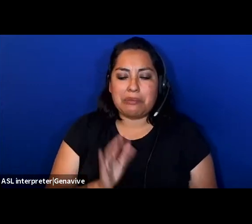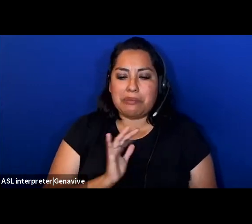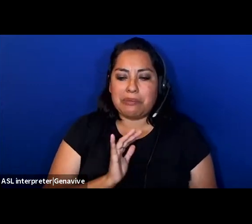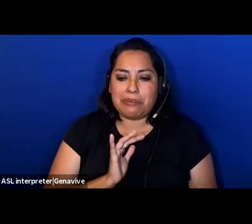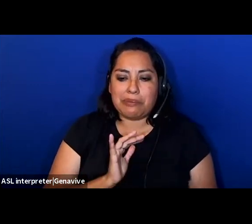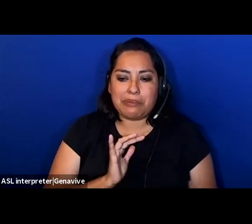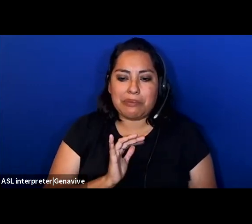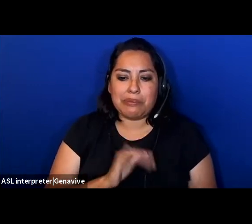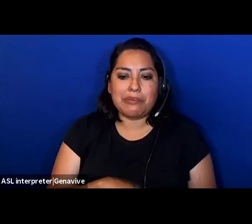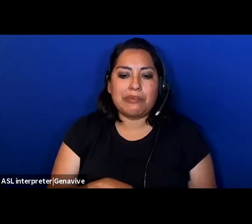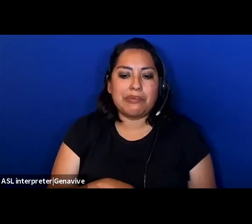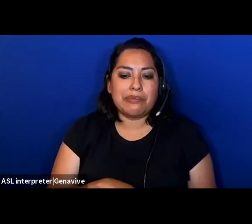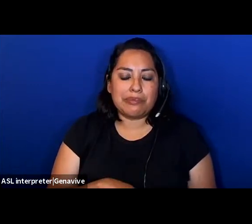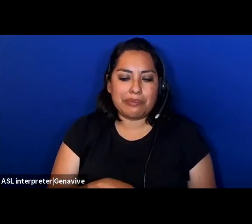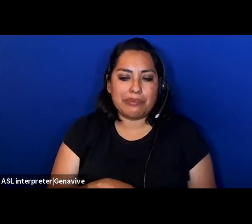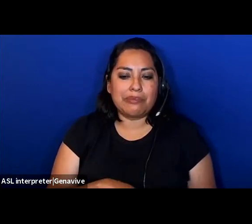And the formal check-ins.